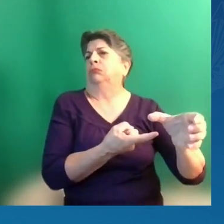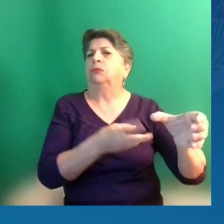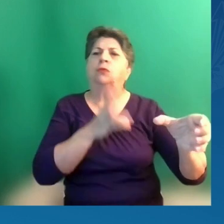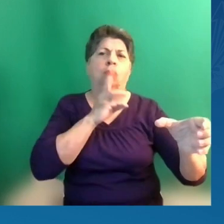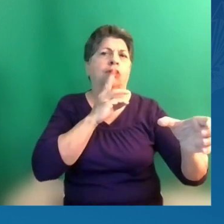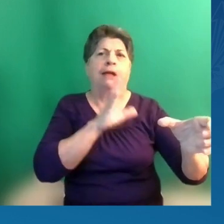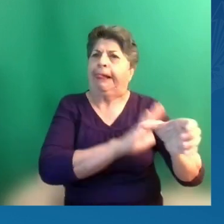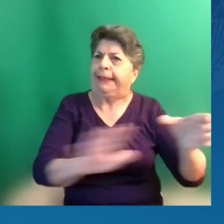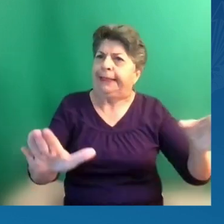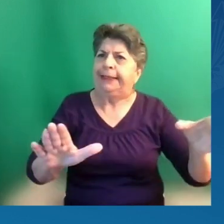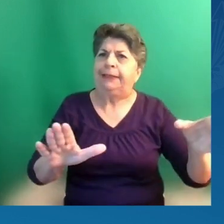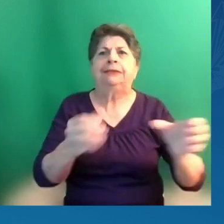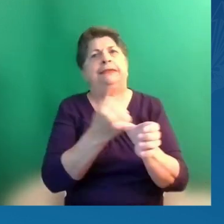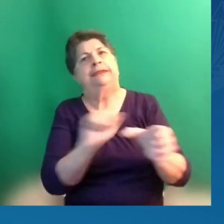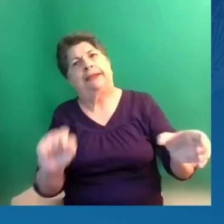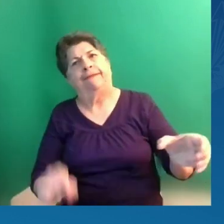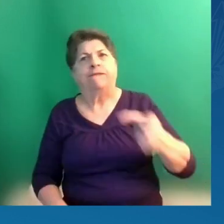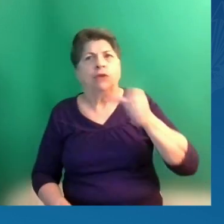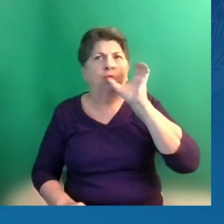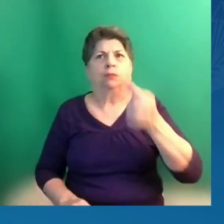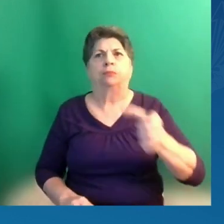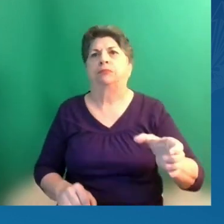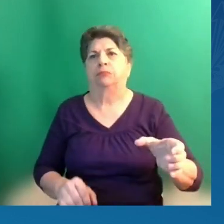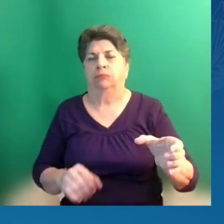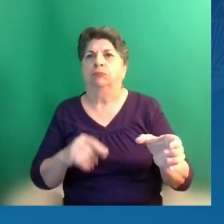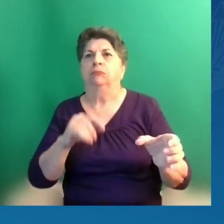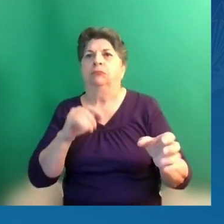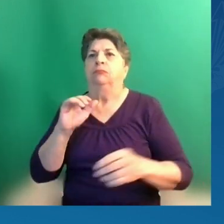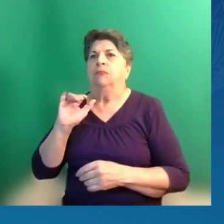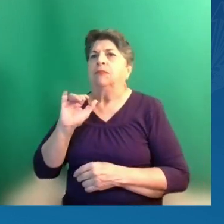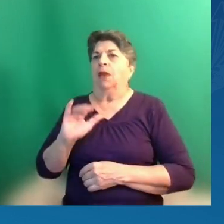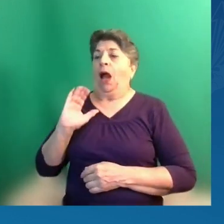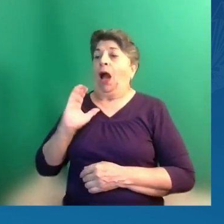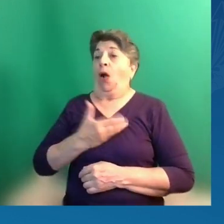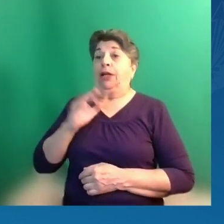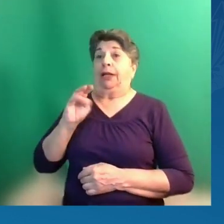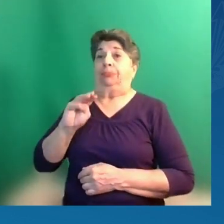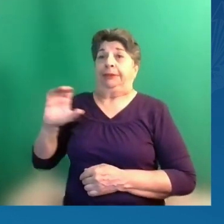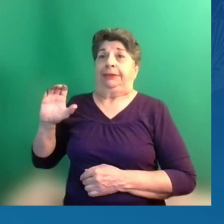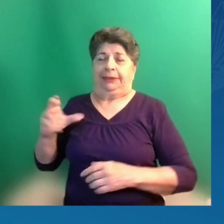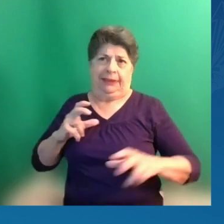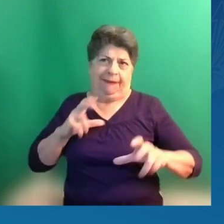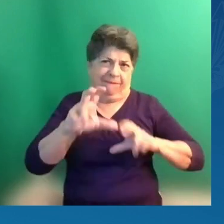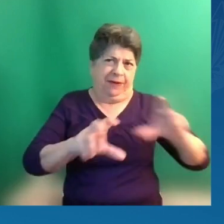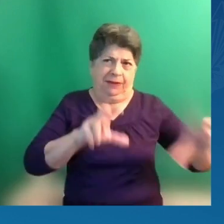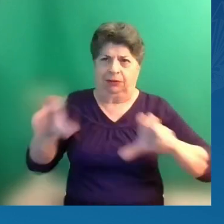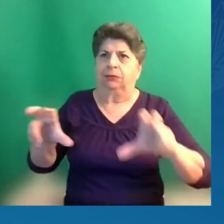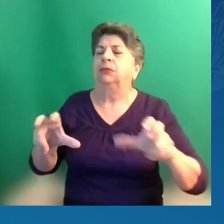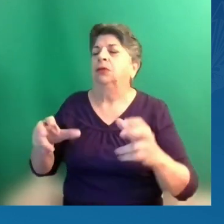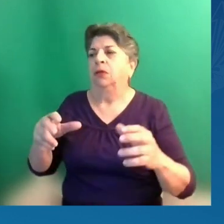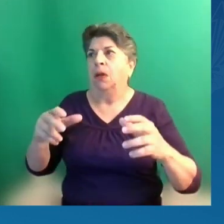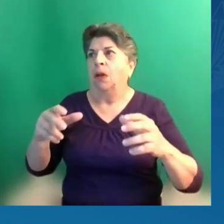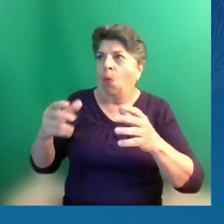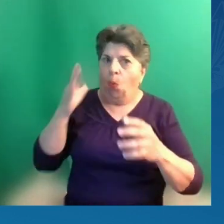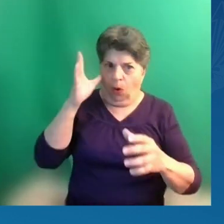scale water sanitation treatment plant in the country. These are but a few examples of how MCC